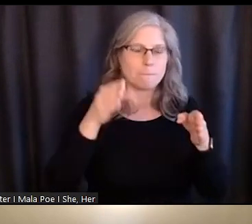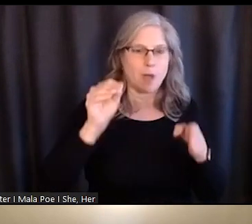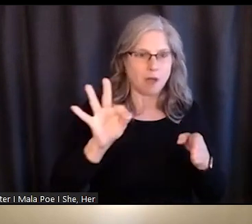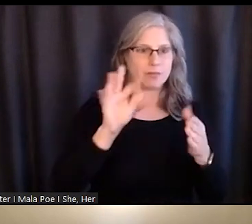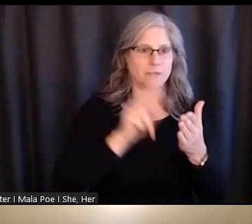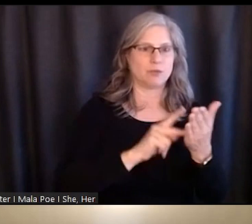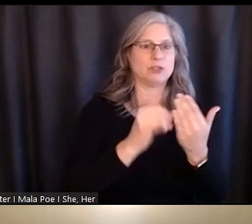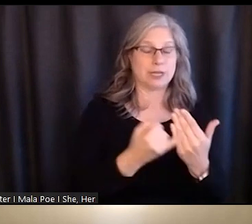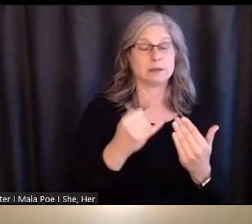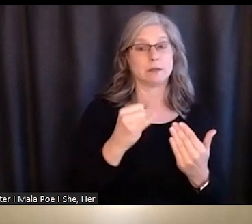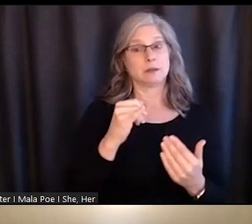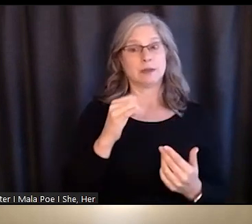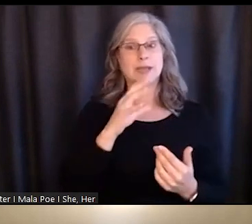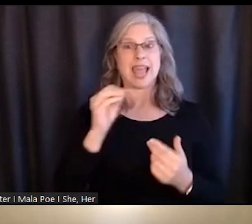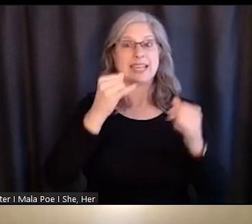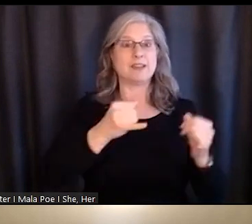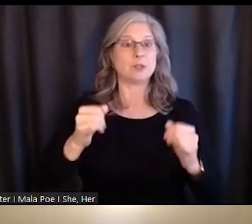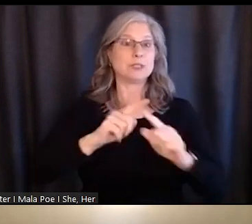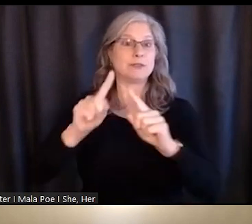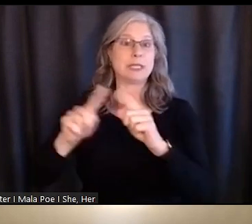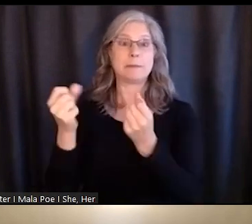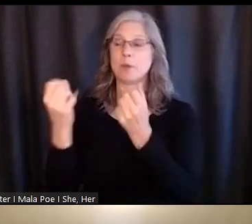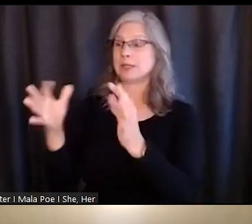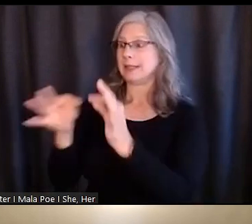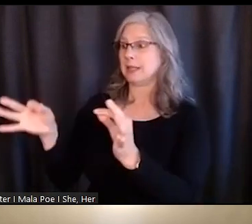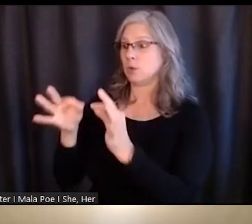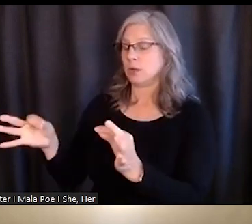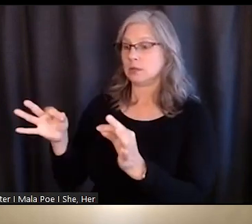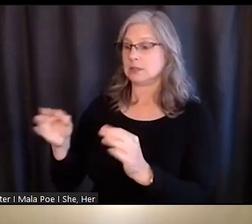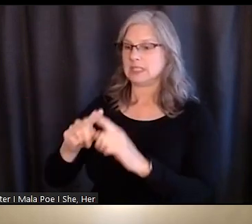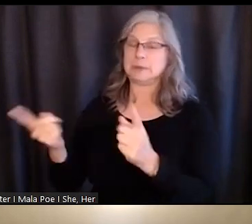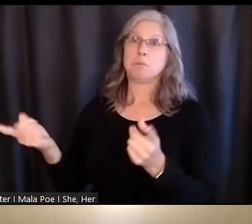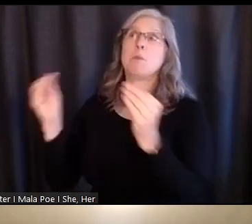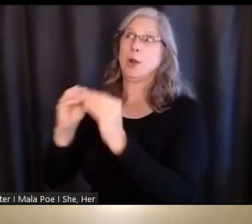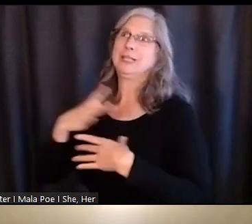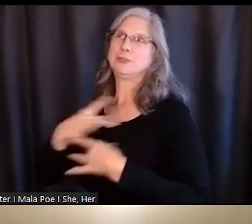In fact, individual differences in multilingual individuals is perhaps even more interesting than our sample.